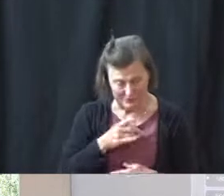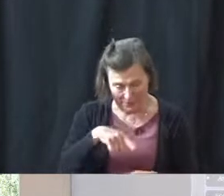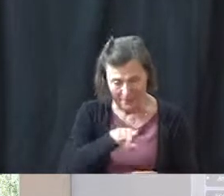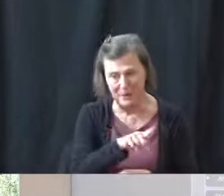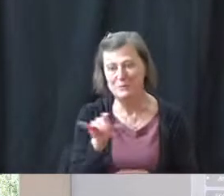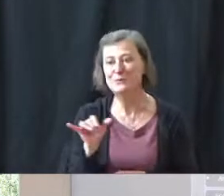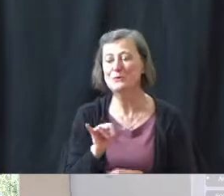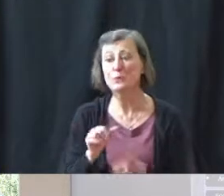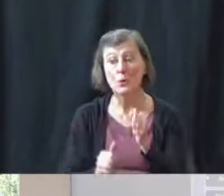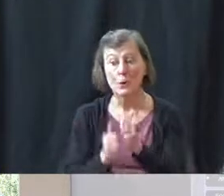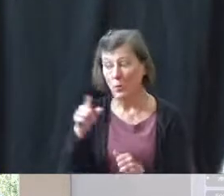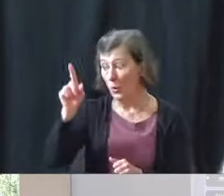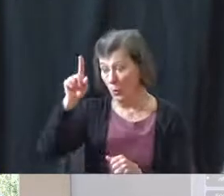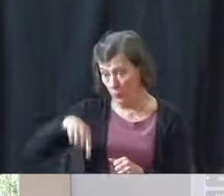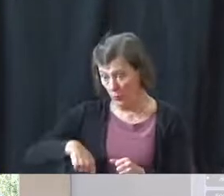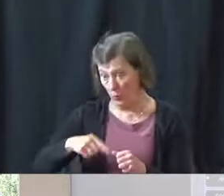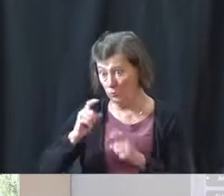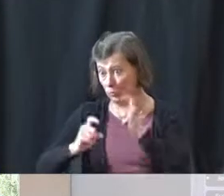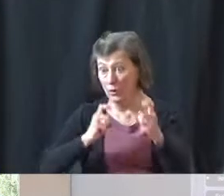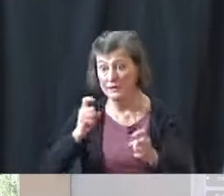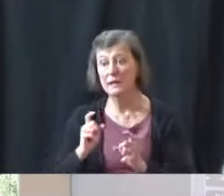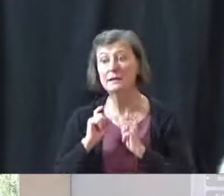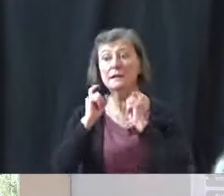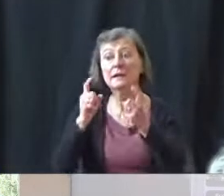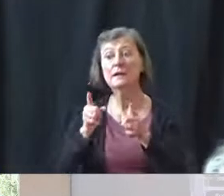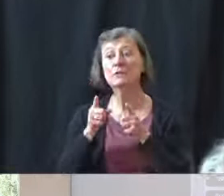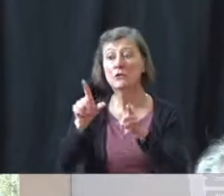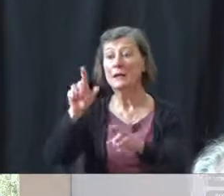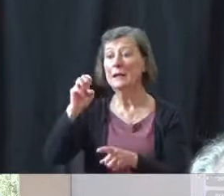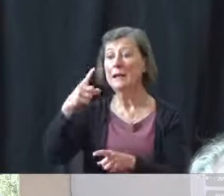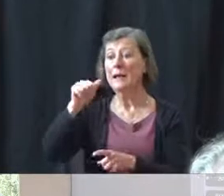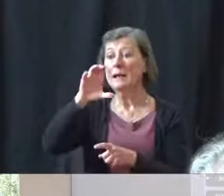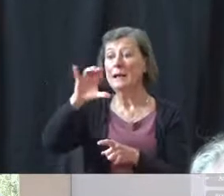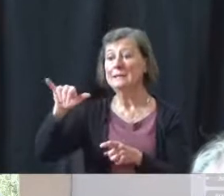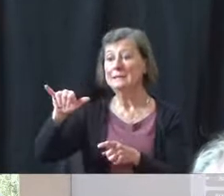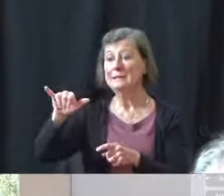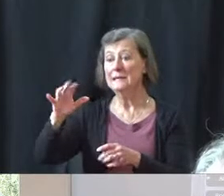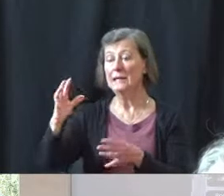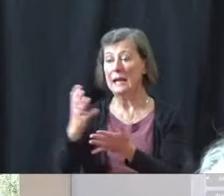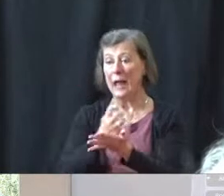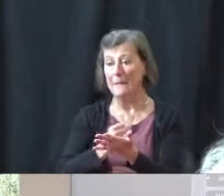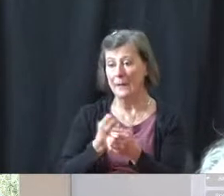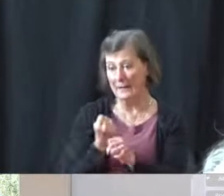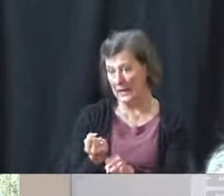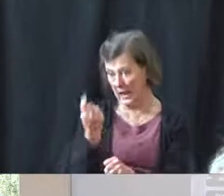Most of those donations were given during the legacy campaign last year.